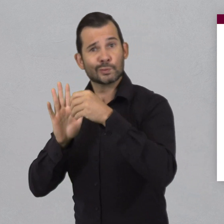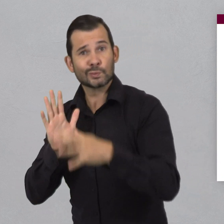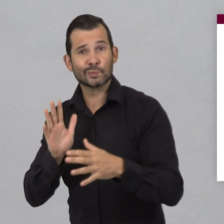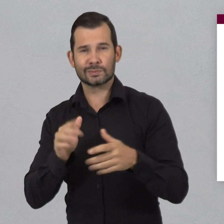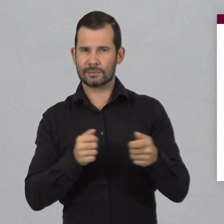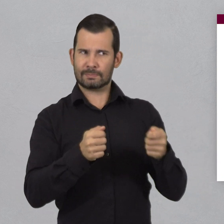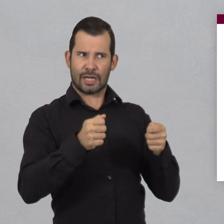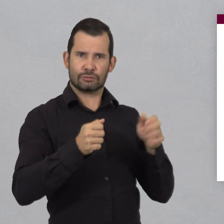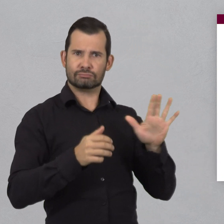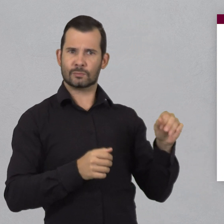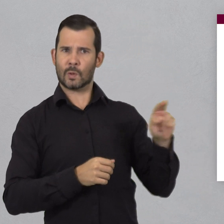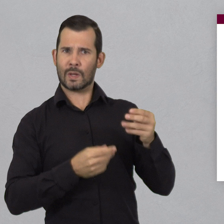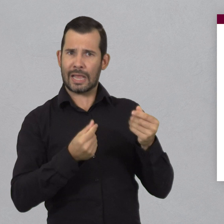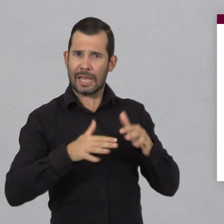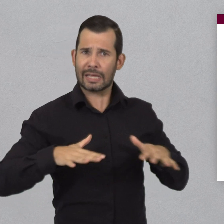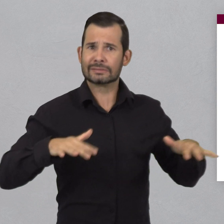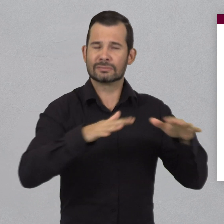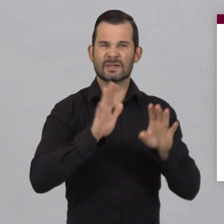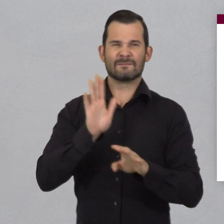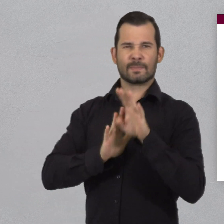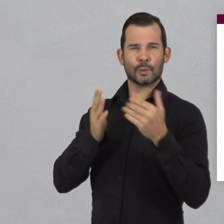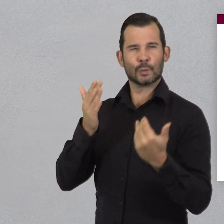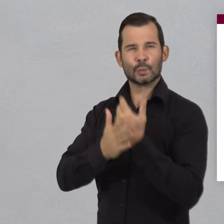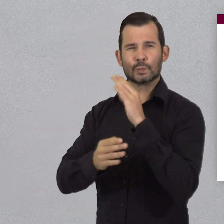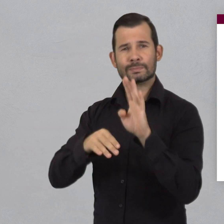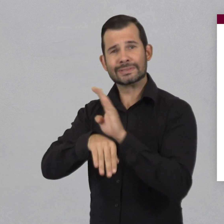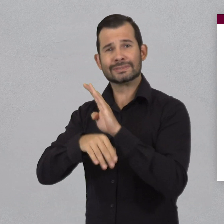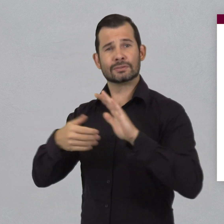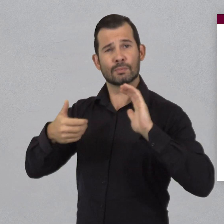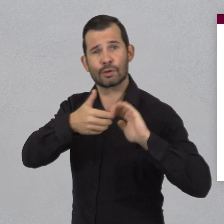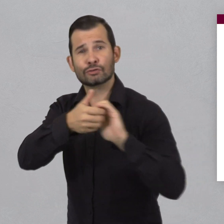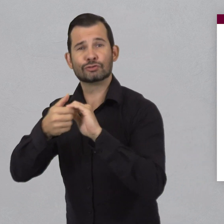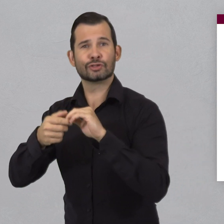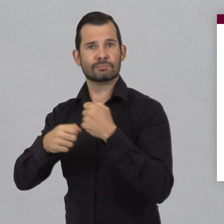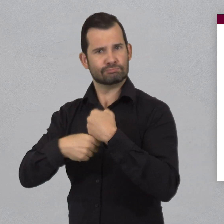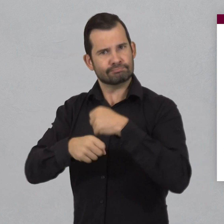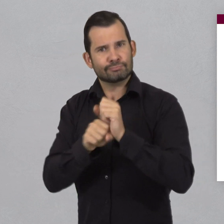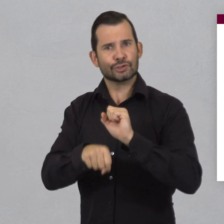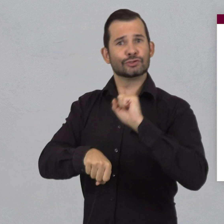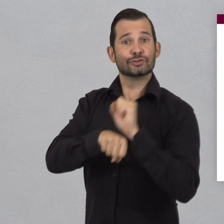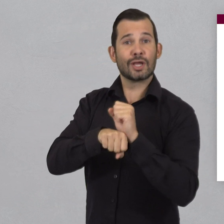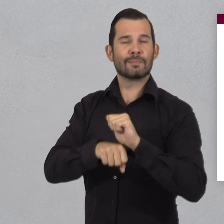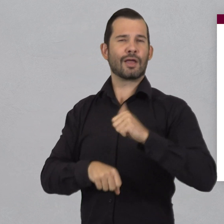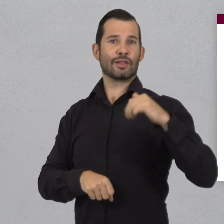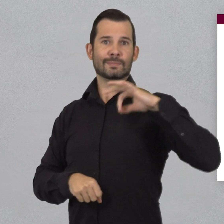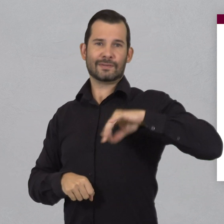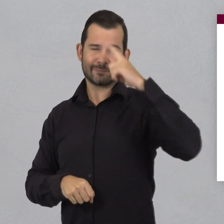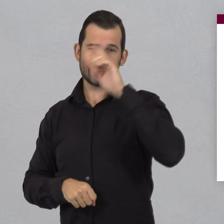educate their students, manage their own lands and develop new business partnerships that create